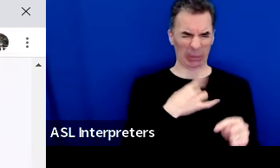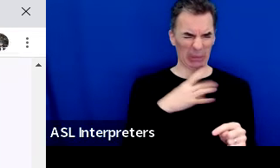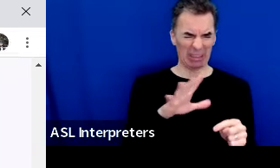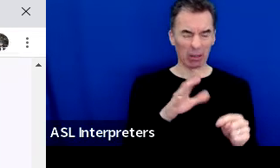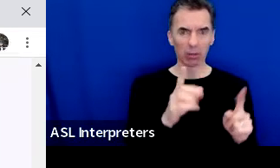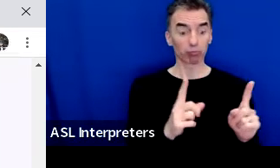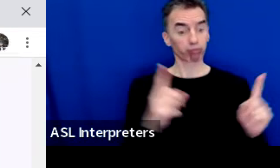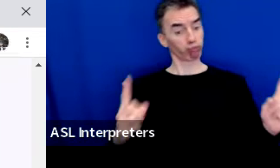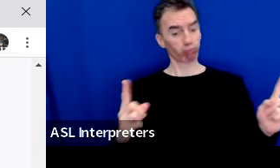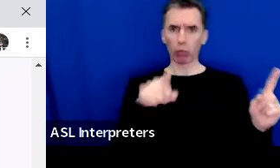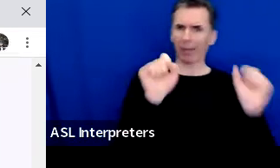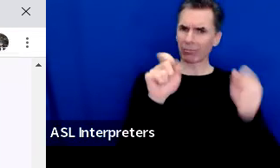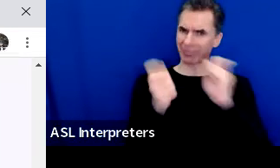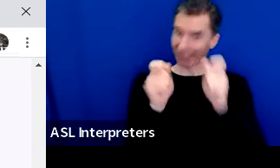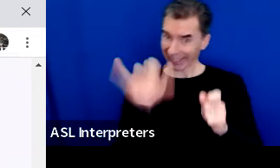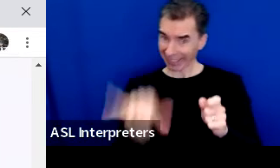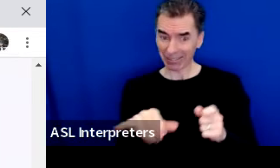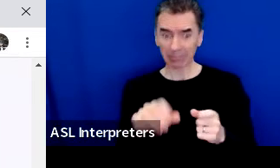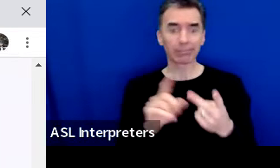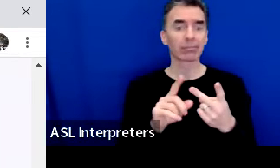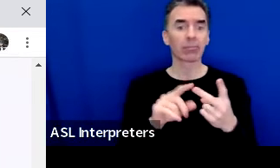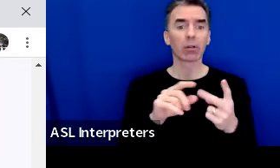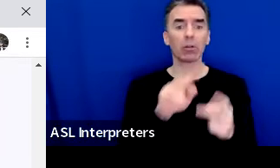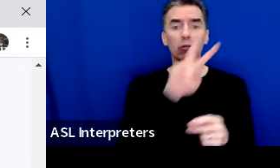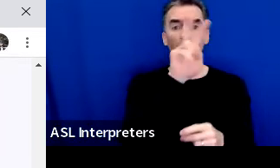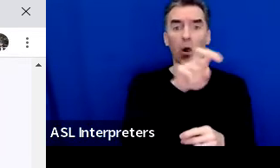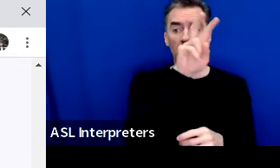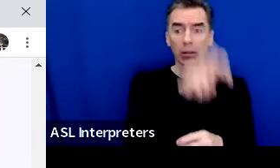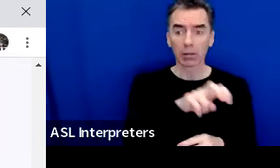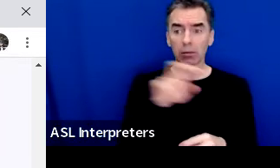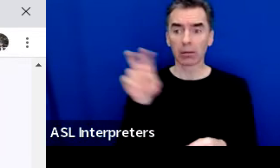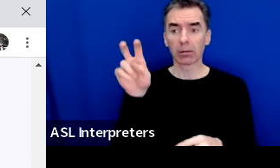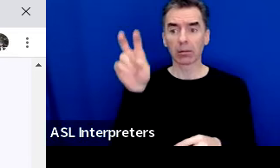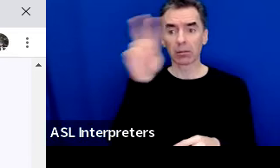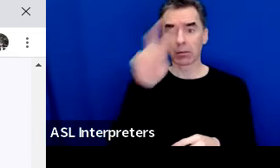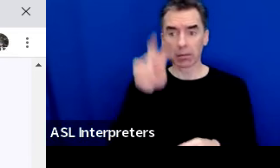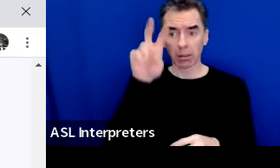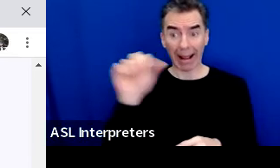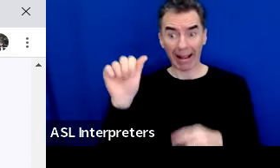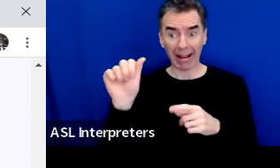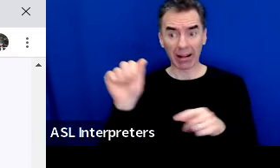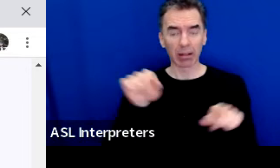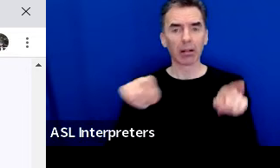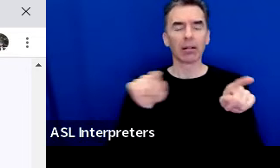And dollar sign in dollar signs are different random numbers between three and nine.